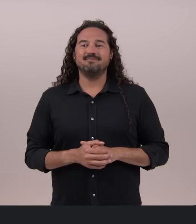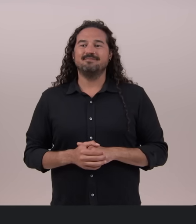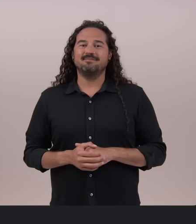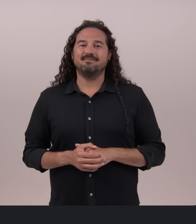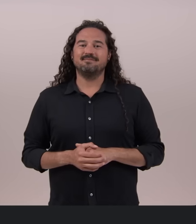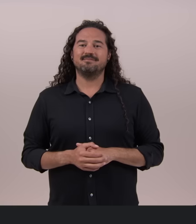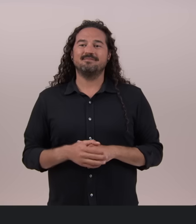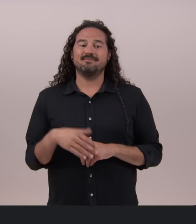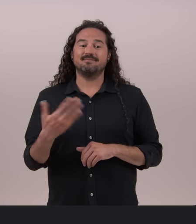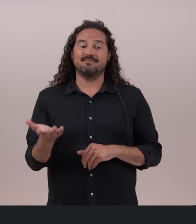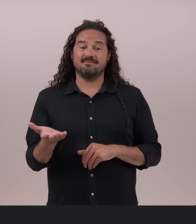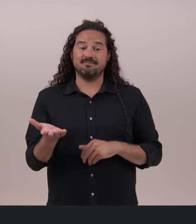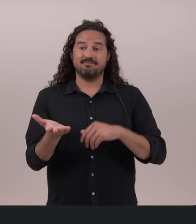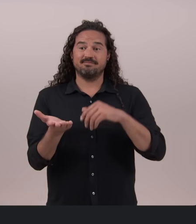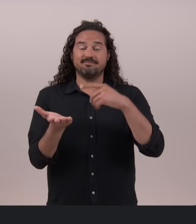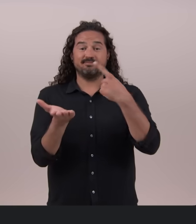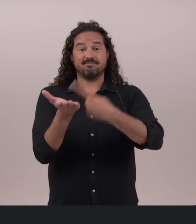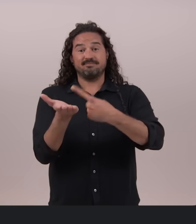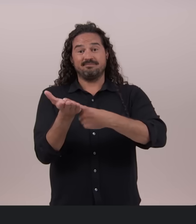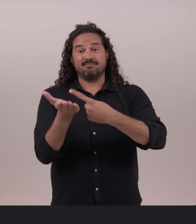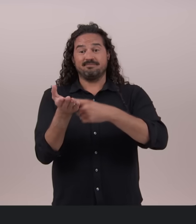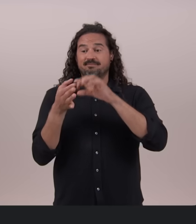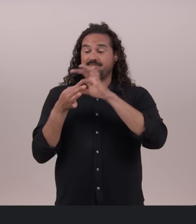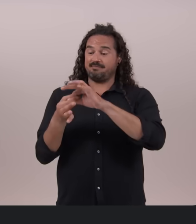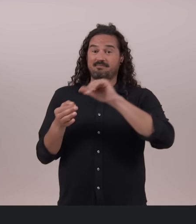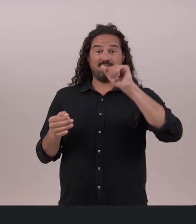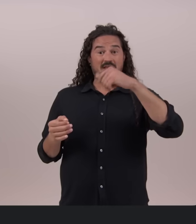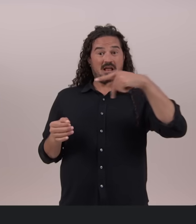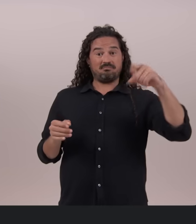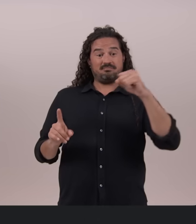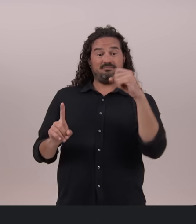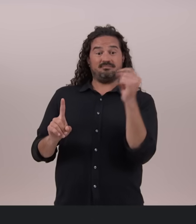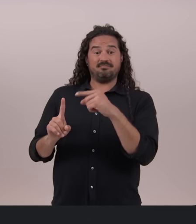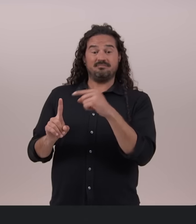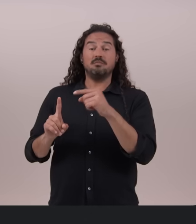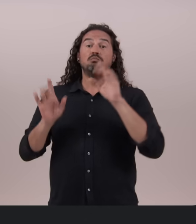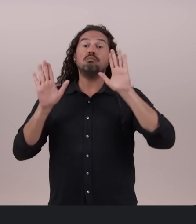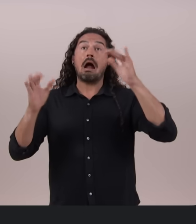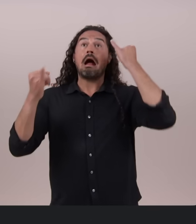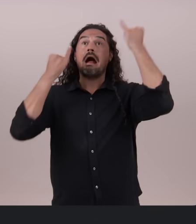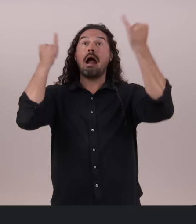But speaking of apps, great ideas don't just happen at your desk.